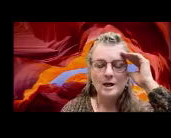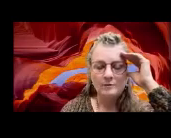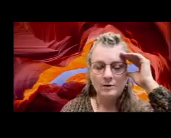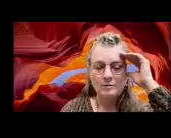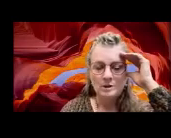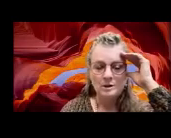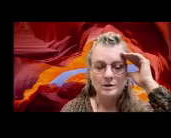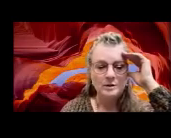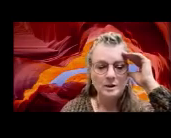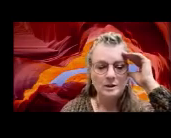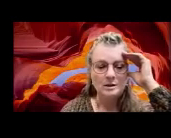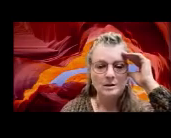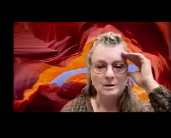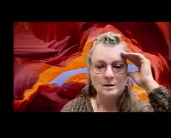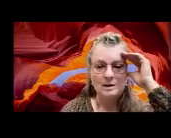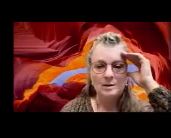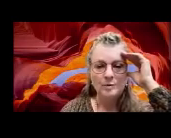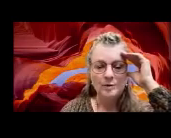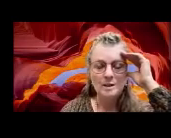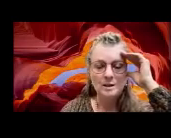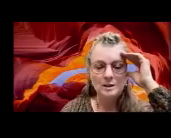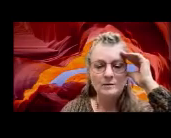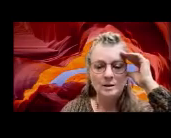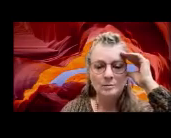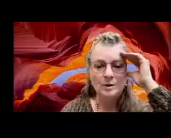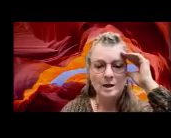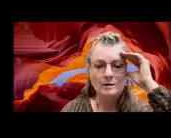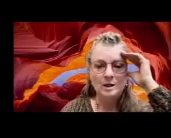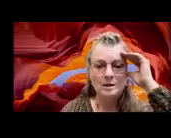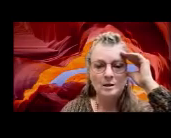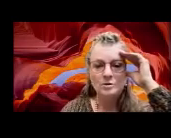effort results in pretty significant burnout, and you're